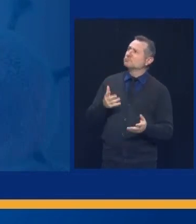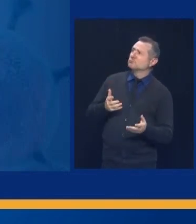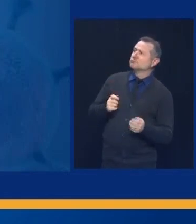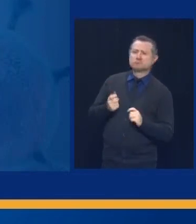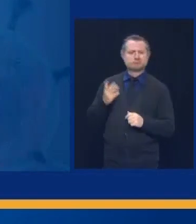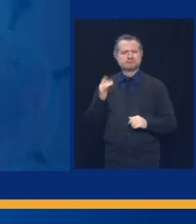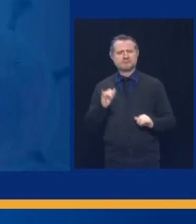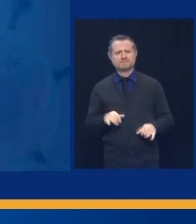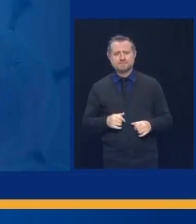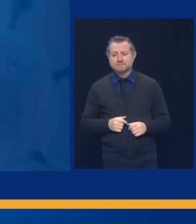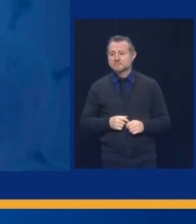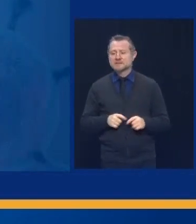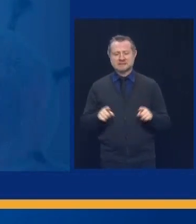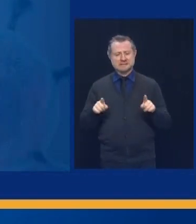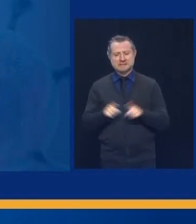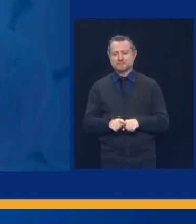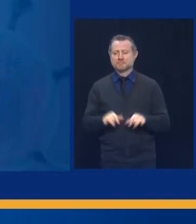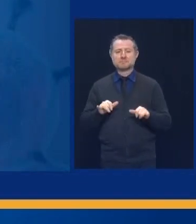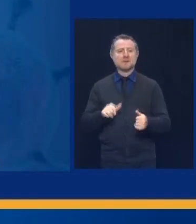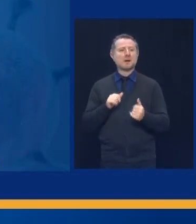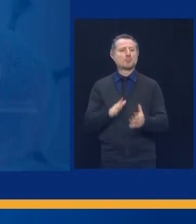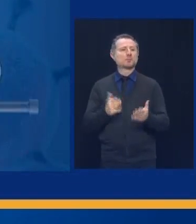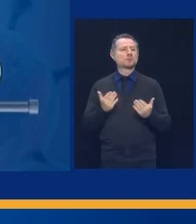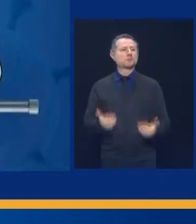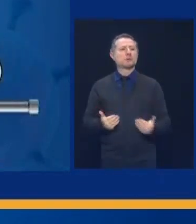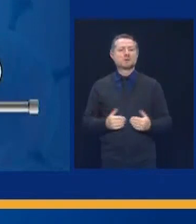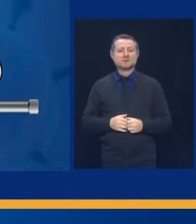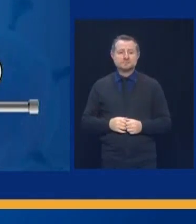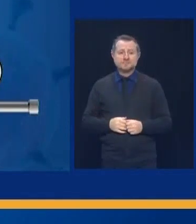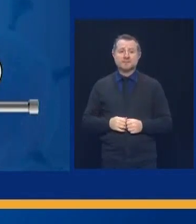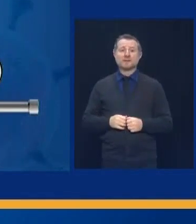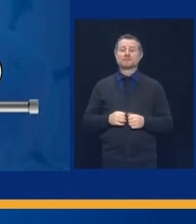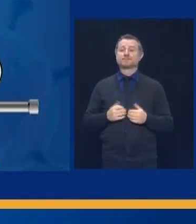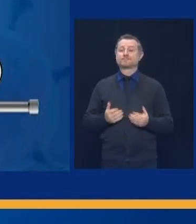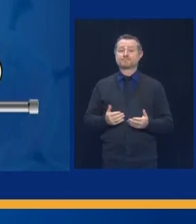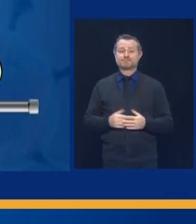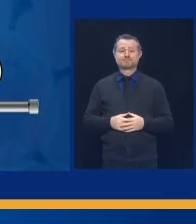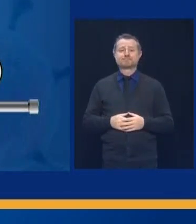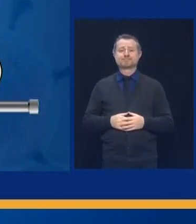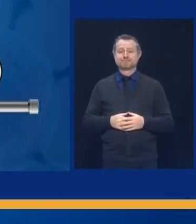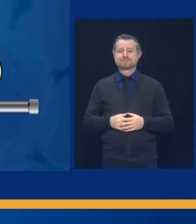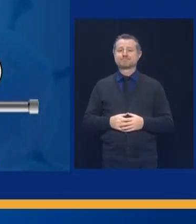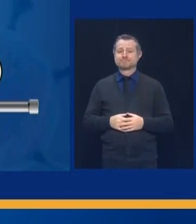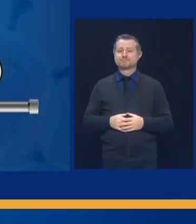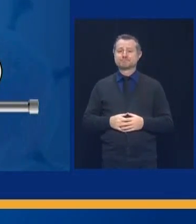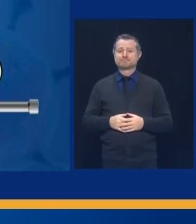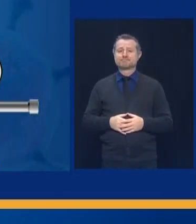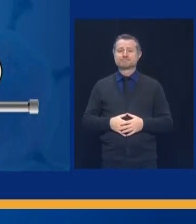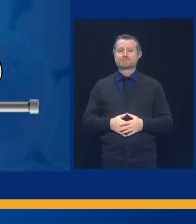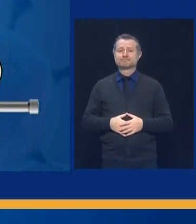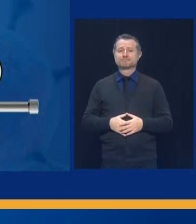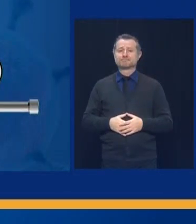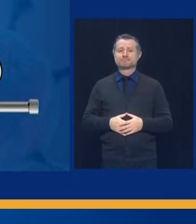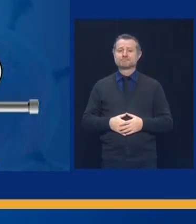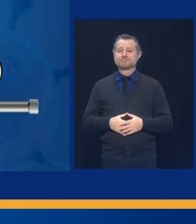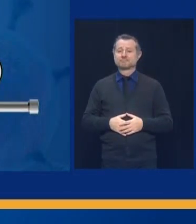THEY'RE DOING TODAY THAT'S THE PROBLEM. THEY'RE FOLLOWING THE SAME